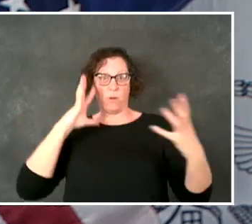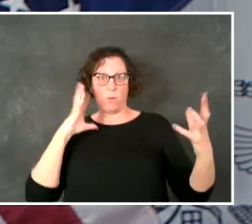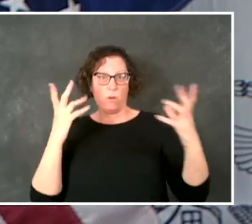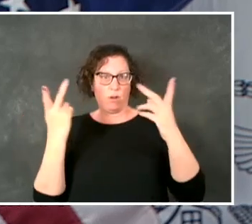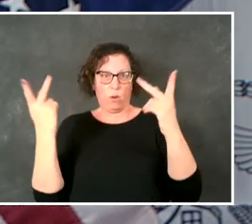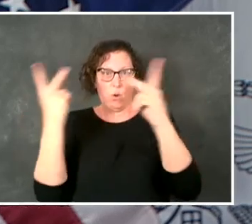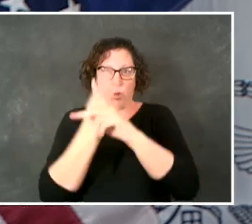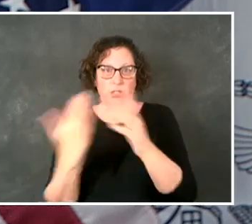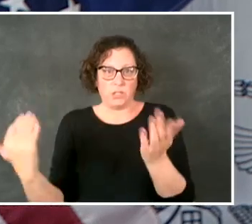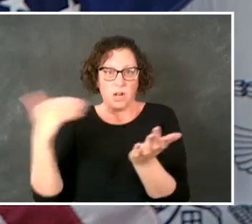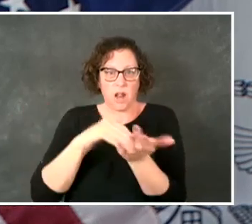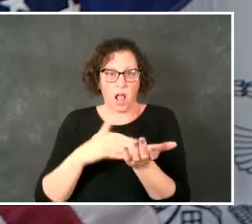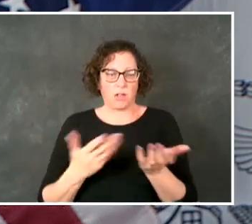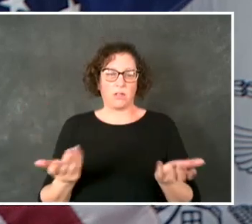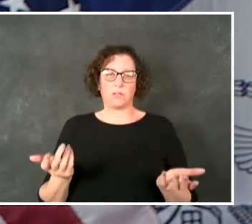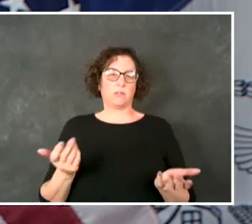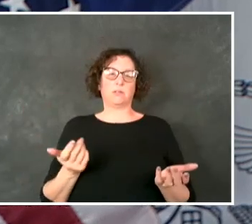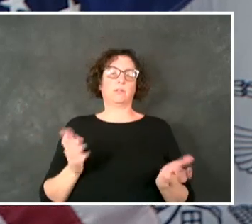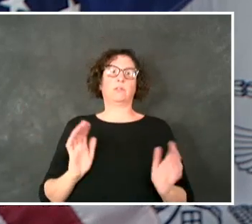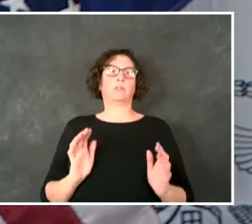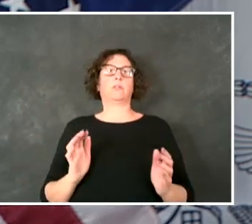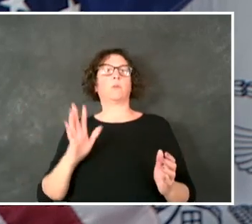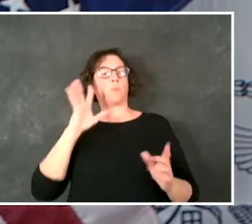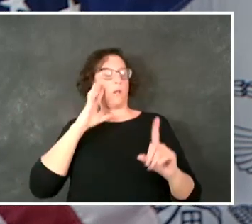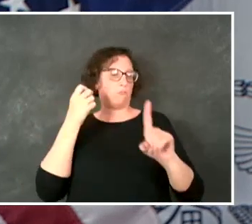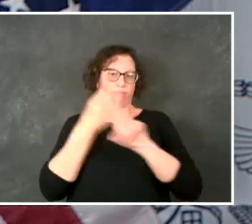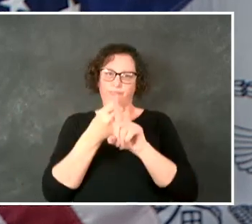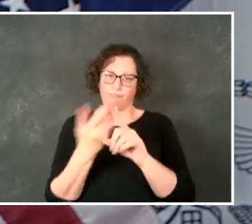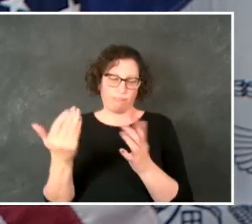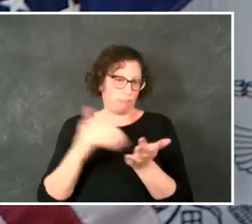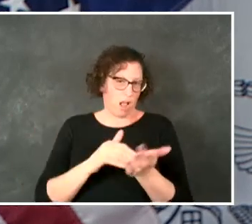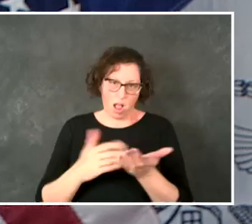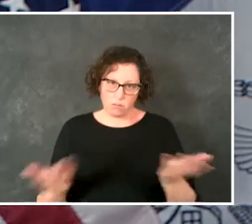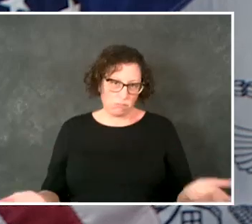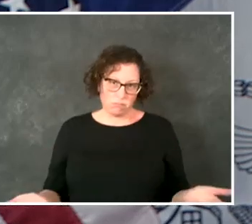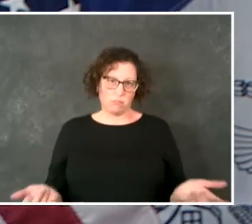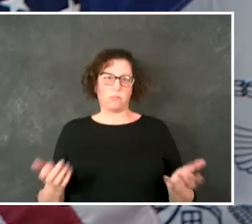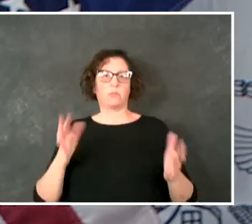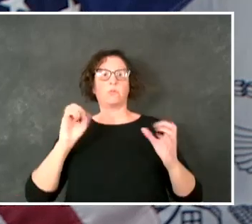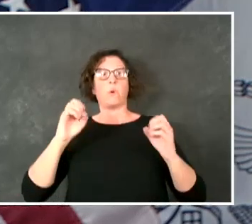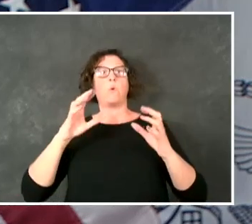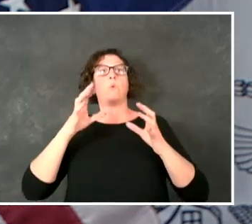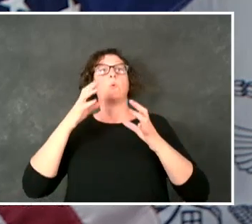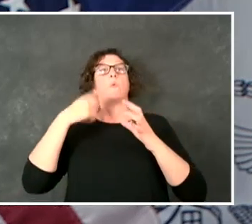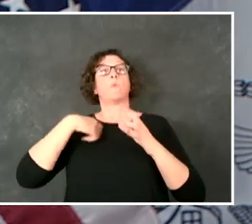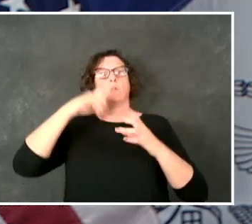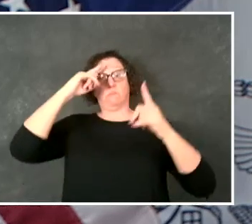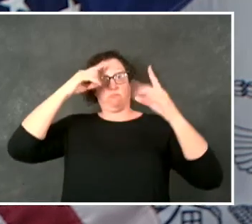DISTANCING AND NOW THE DISEASE STARTS TO SPREAD AGAIN. HERE COMES THAT